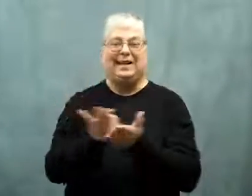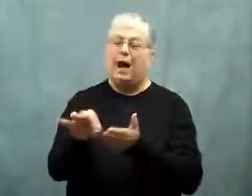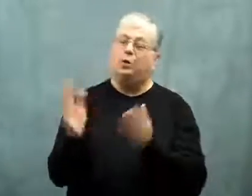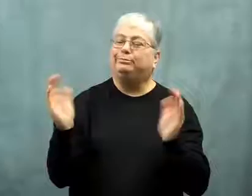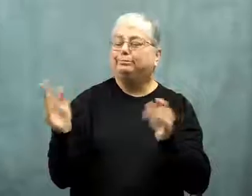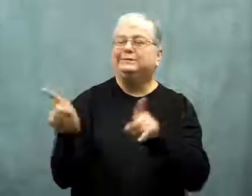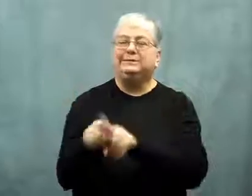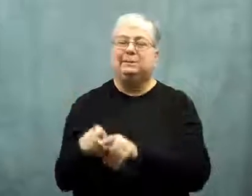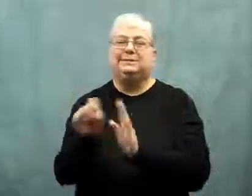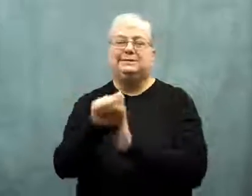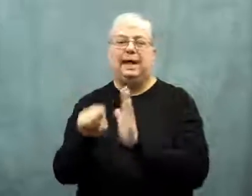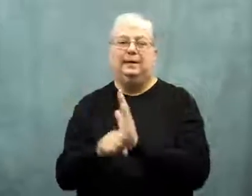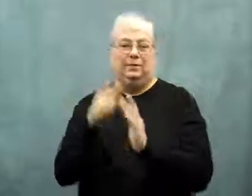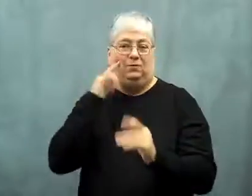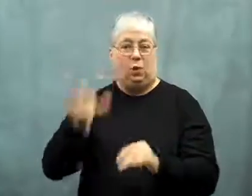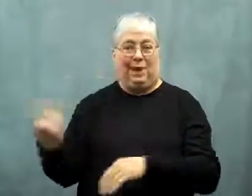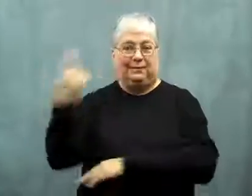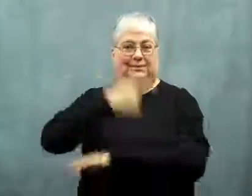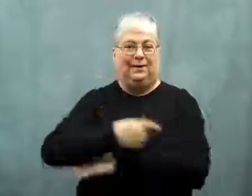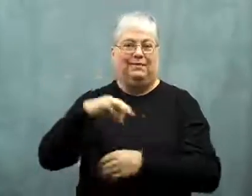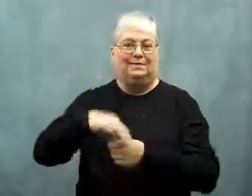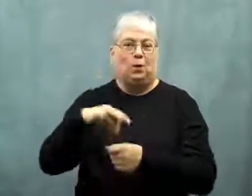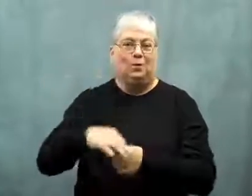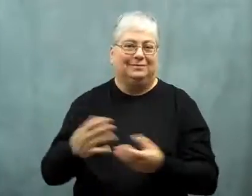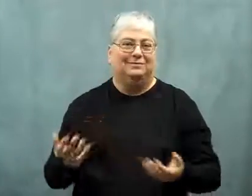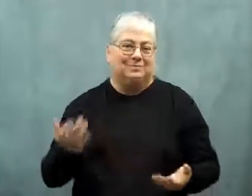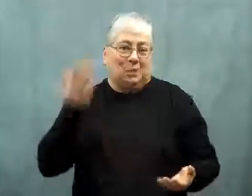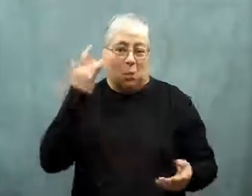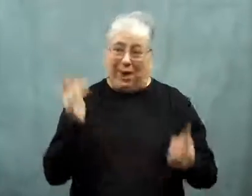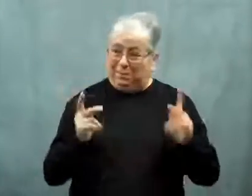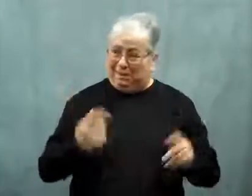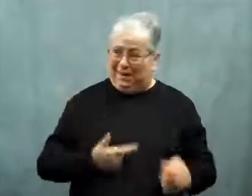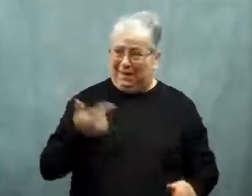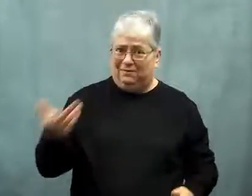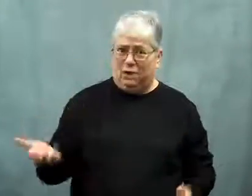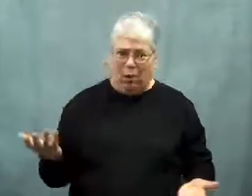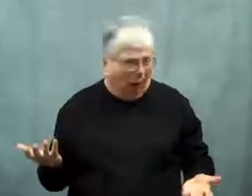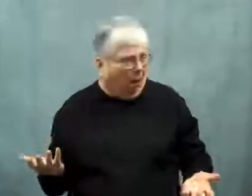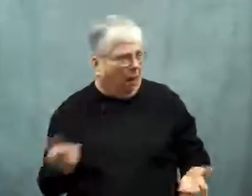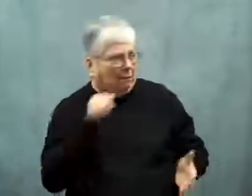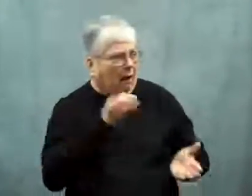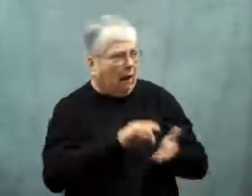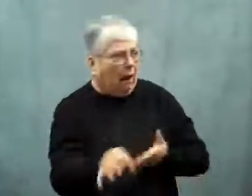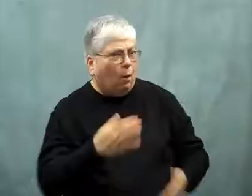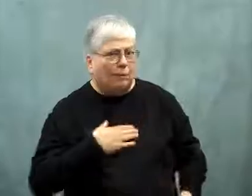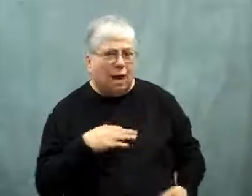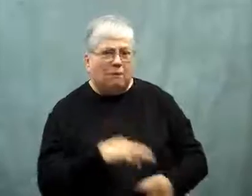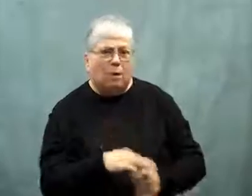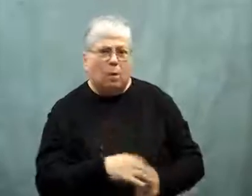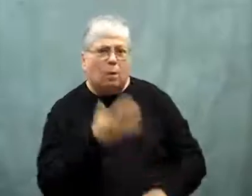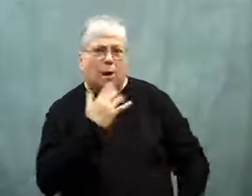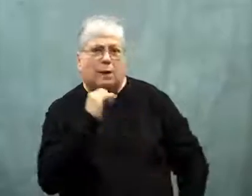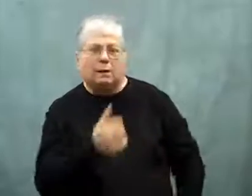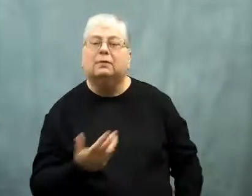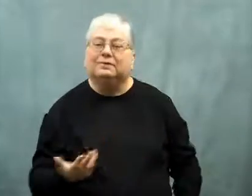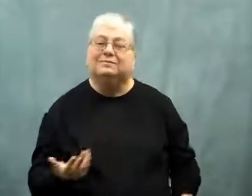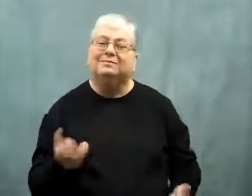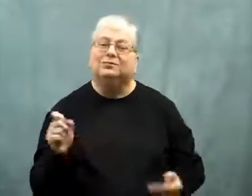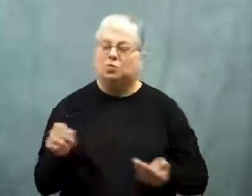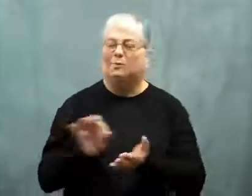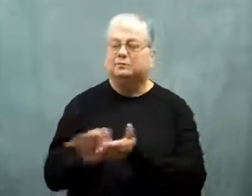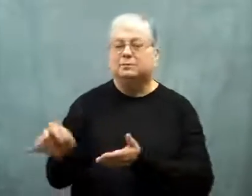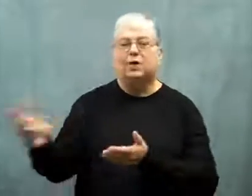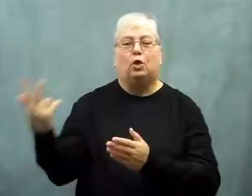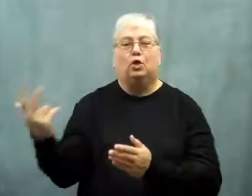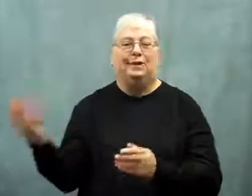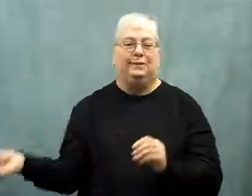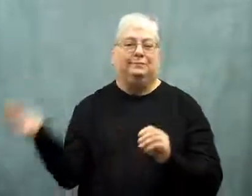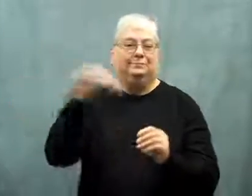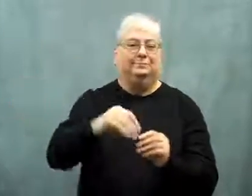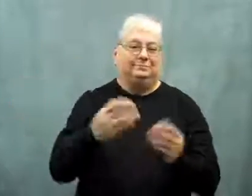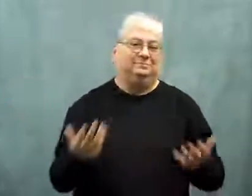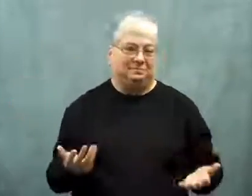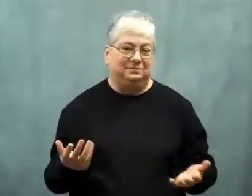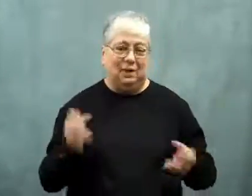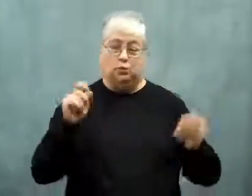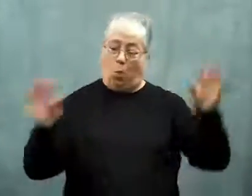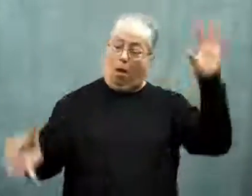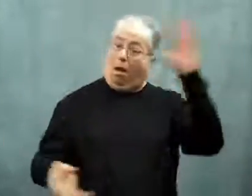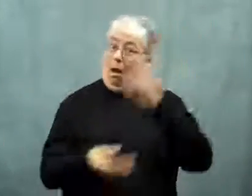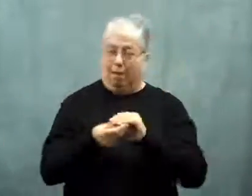It's like a state for that particular election so its residents' votes will count.